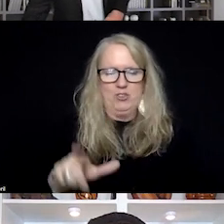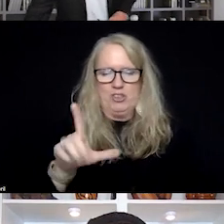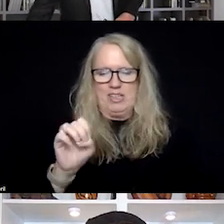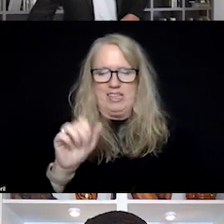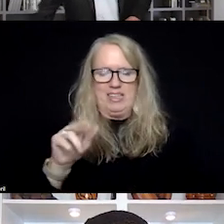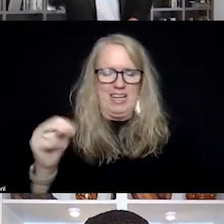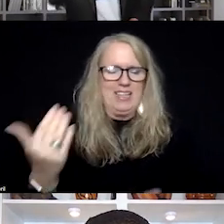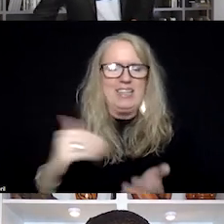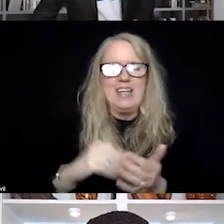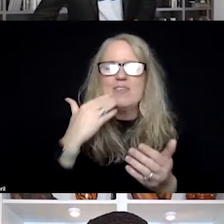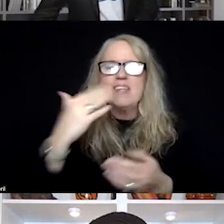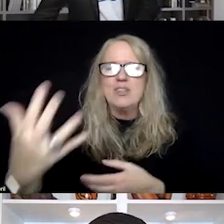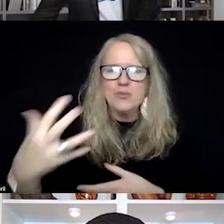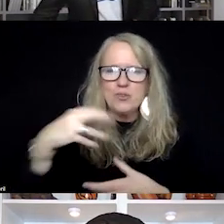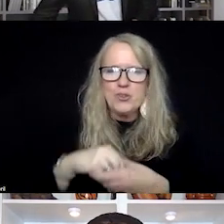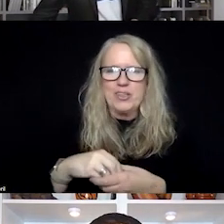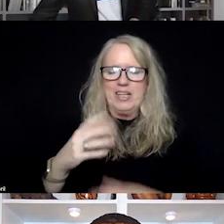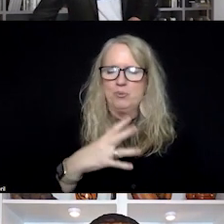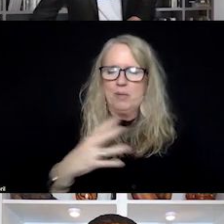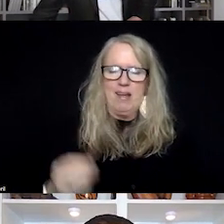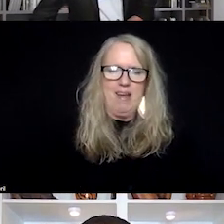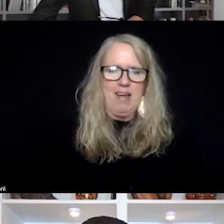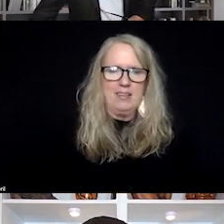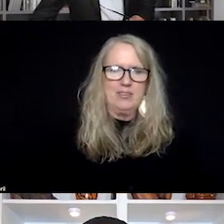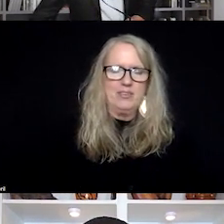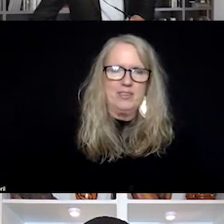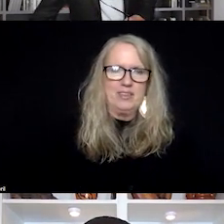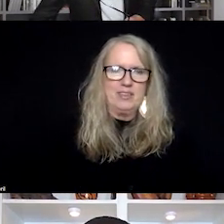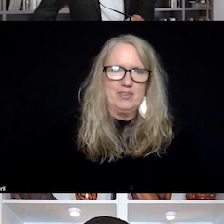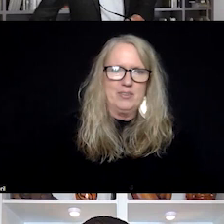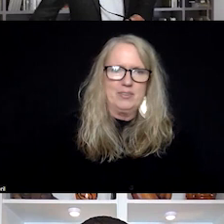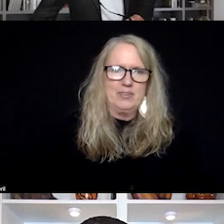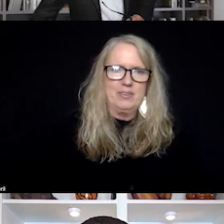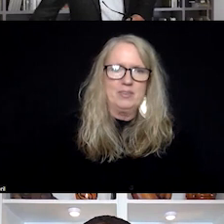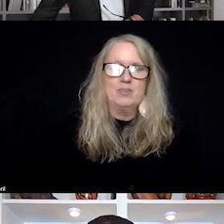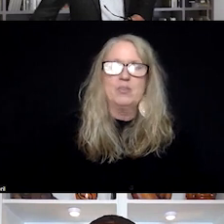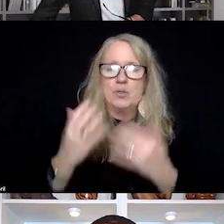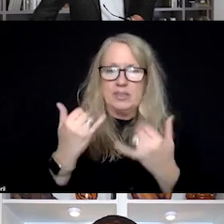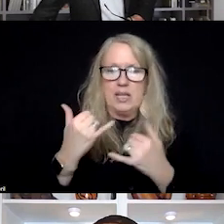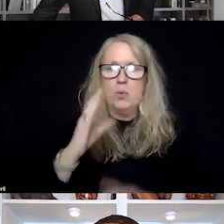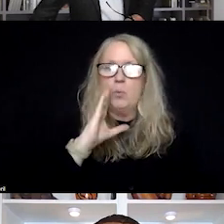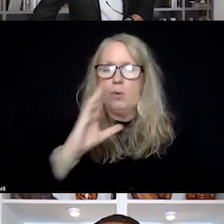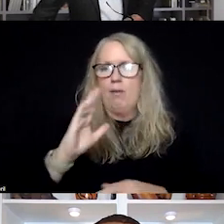FOR YOUR ENGAGEMENT AND -- WITH THAT, LET'S SET UP DOCTOR EVANS.